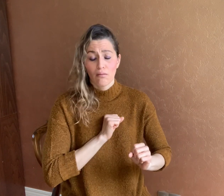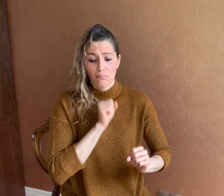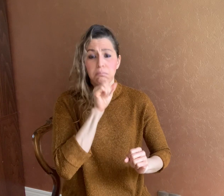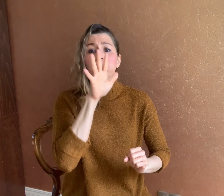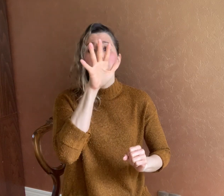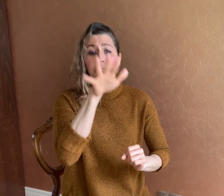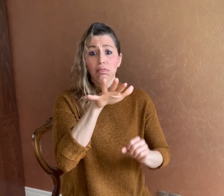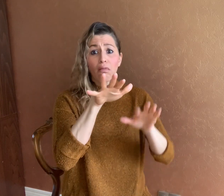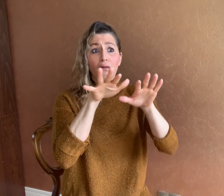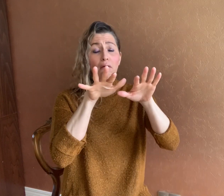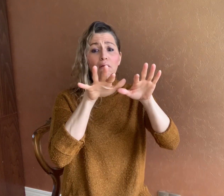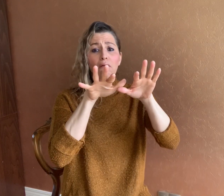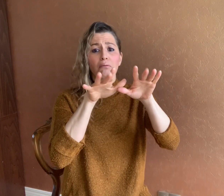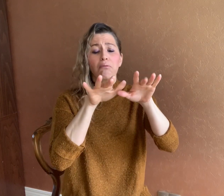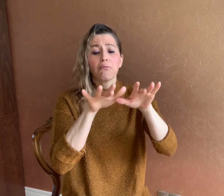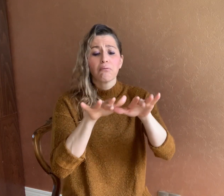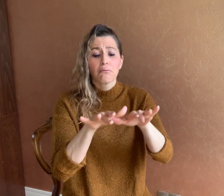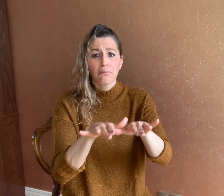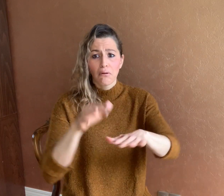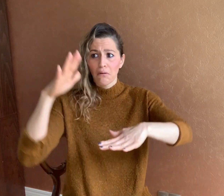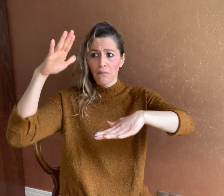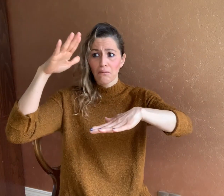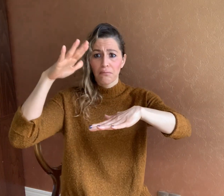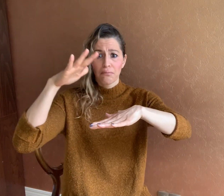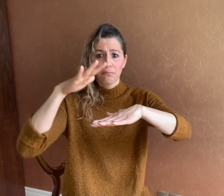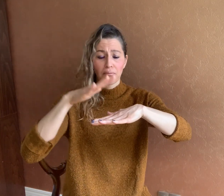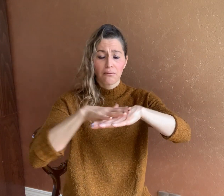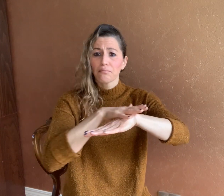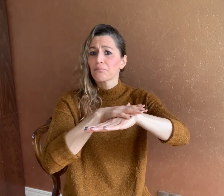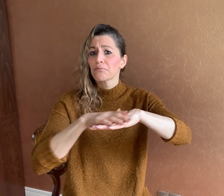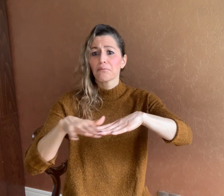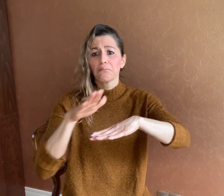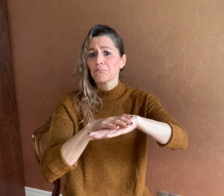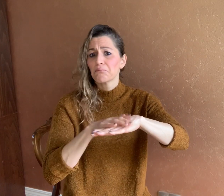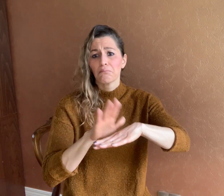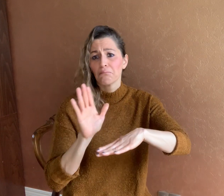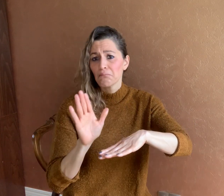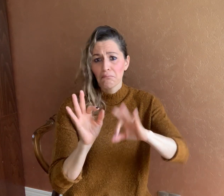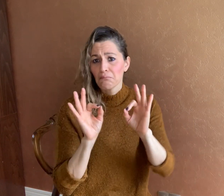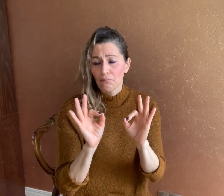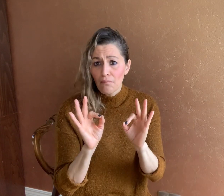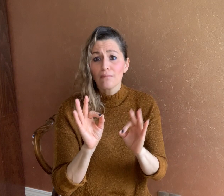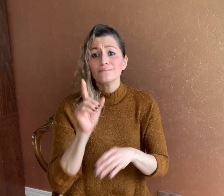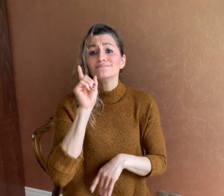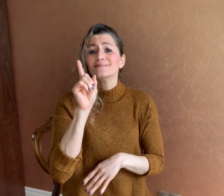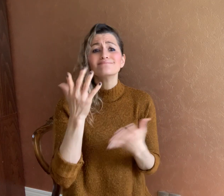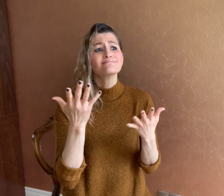the droplets will just fall to the ground.